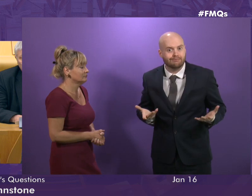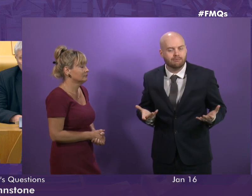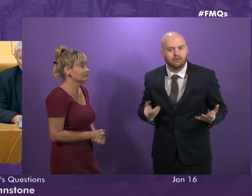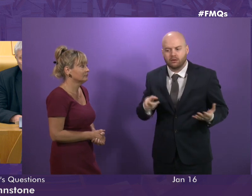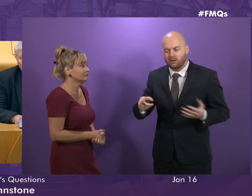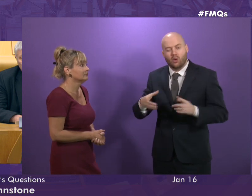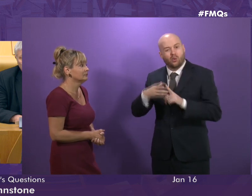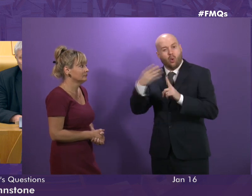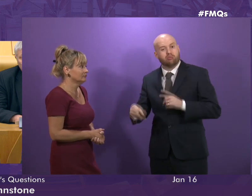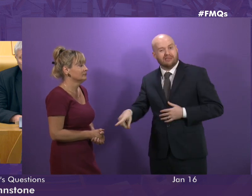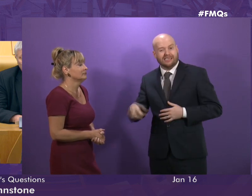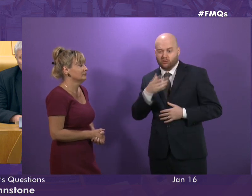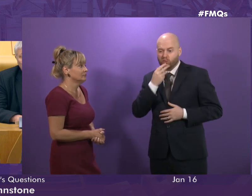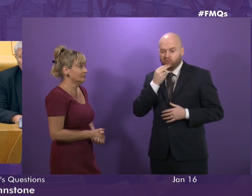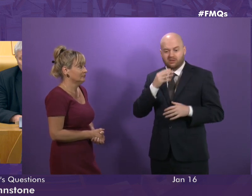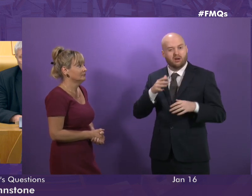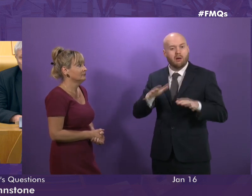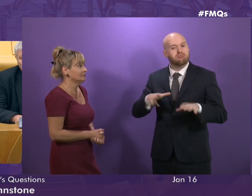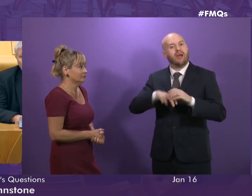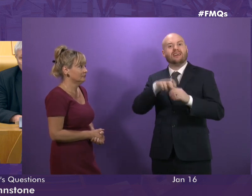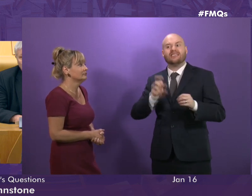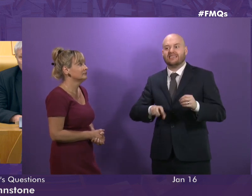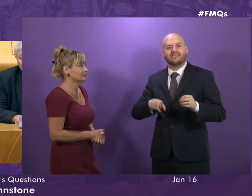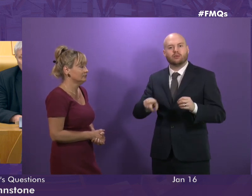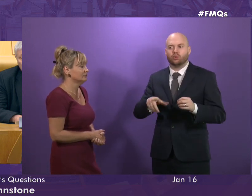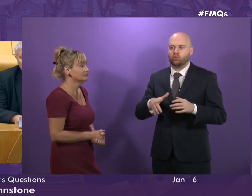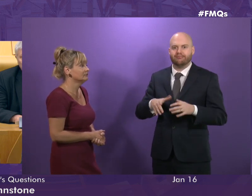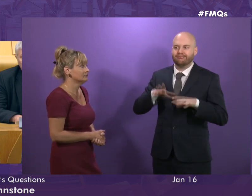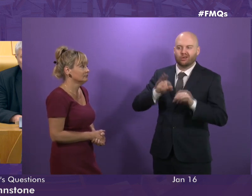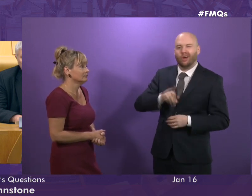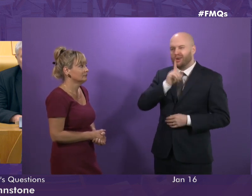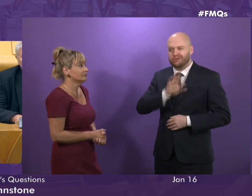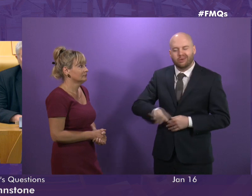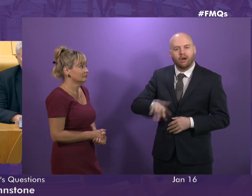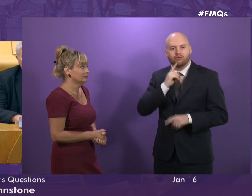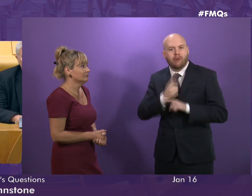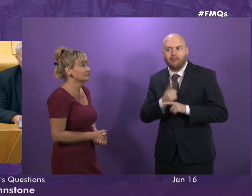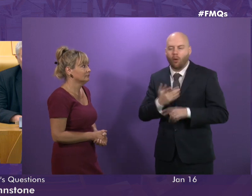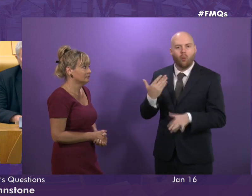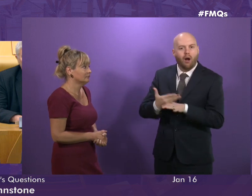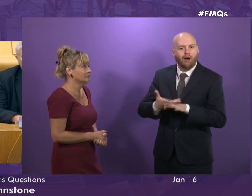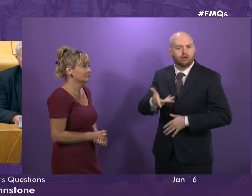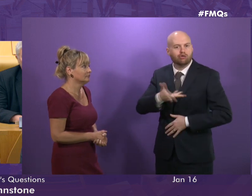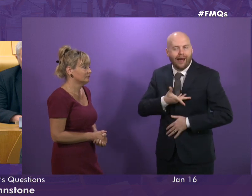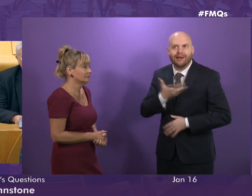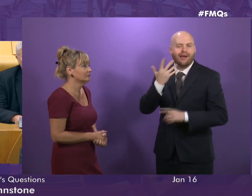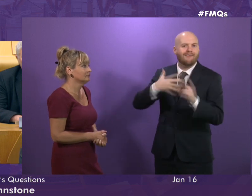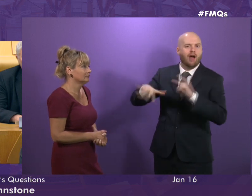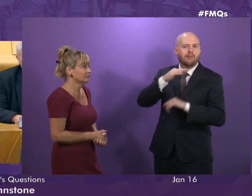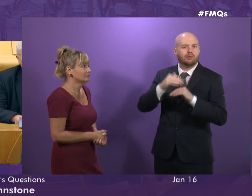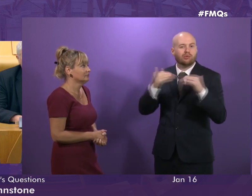to roll back on workers’ rights and environmental standards. Let us not forget that the EU gave